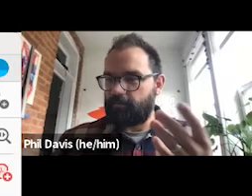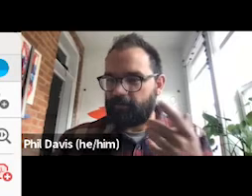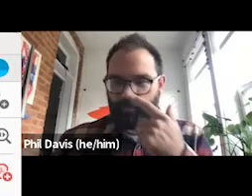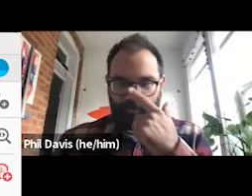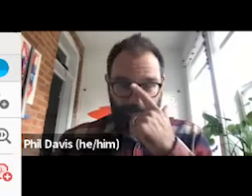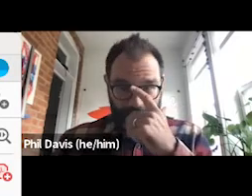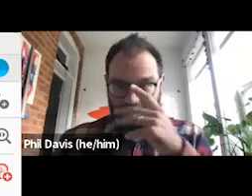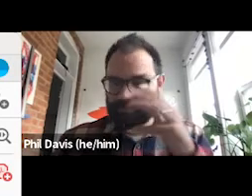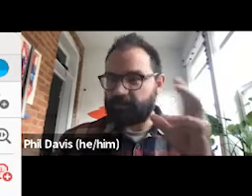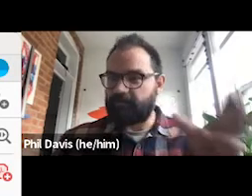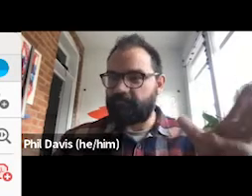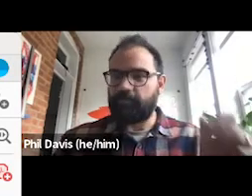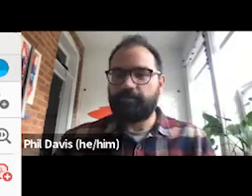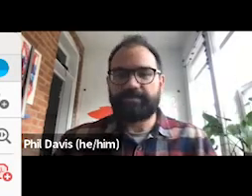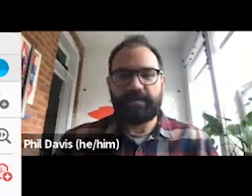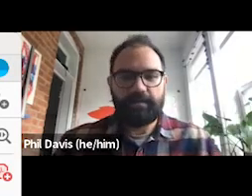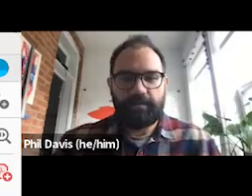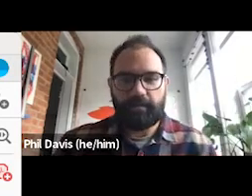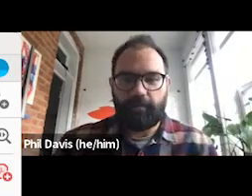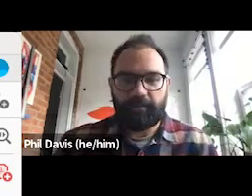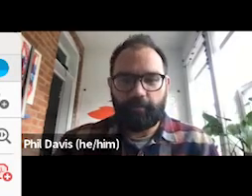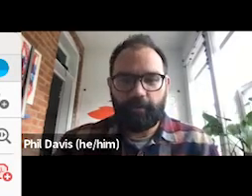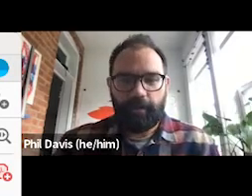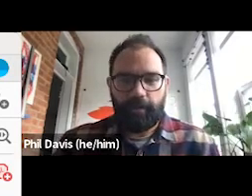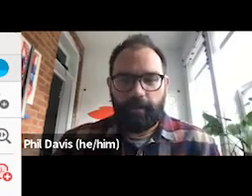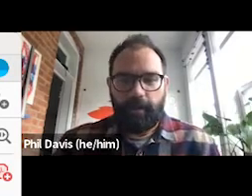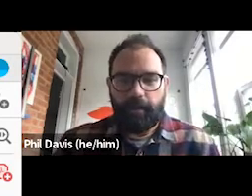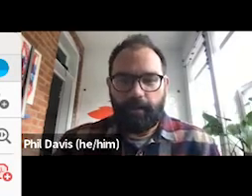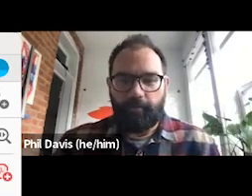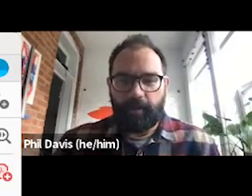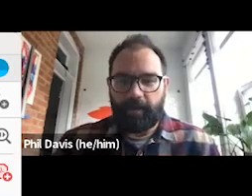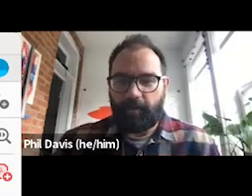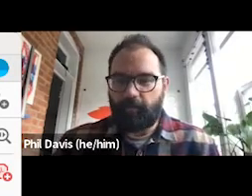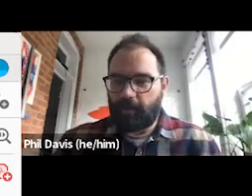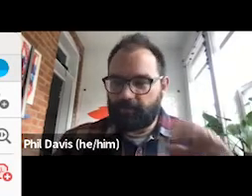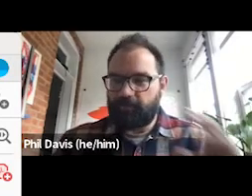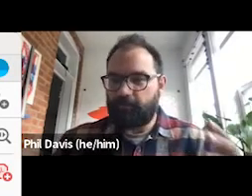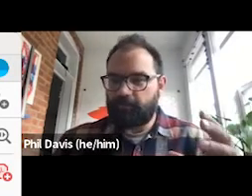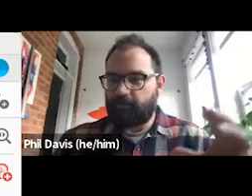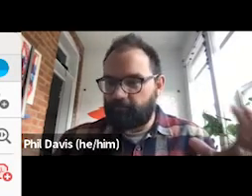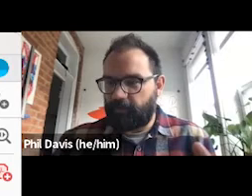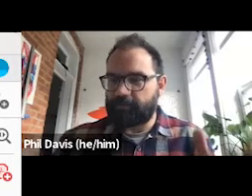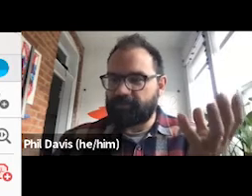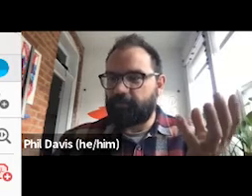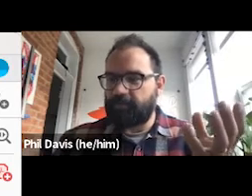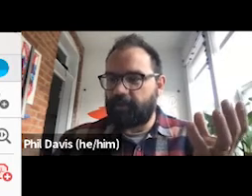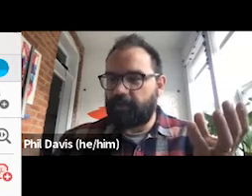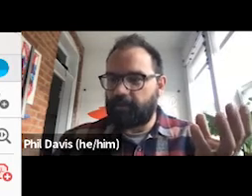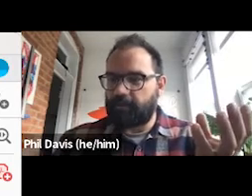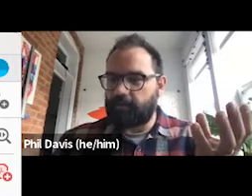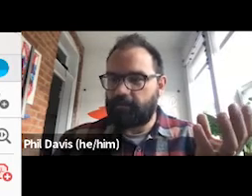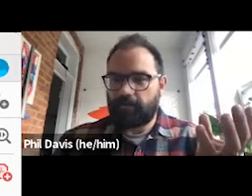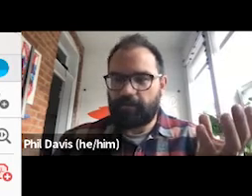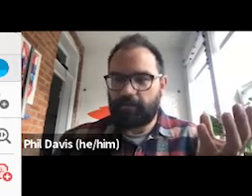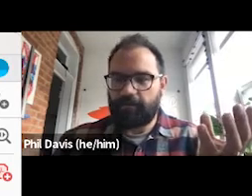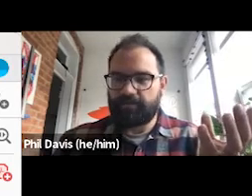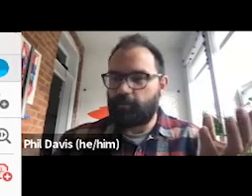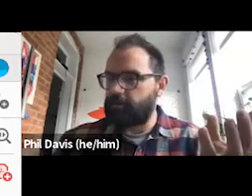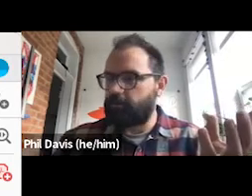in Baltimore and especially in the film scene and how we wanted to support that and encourage